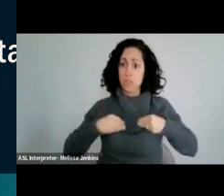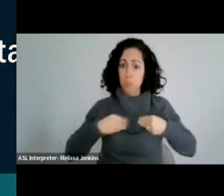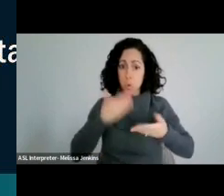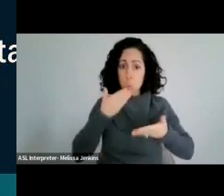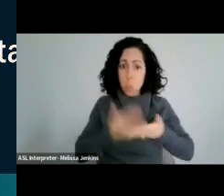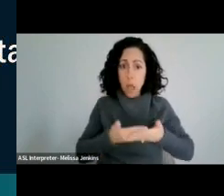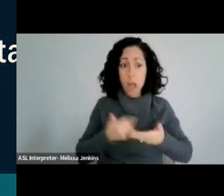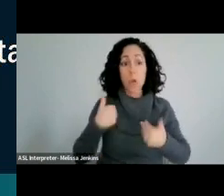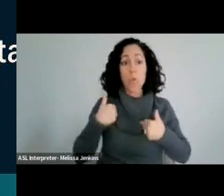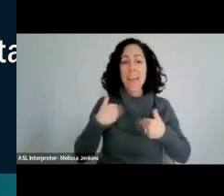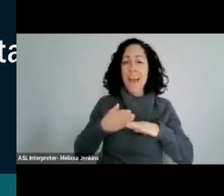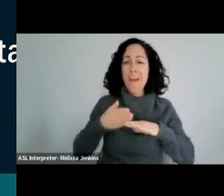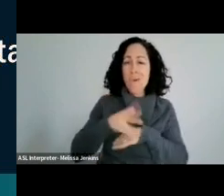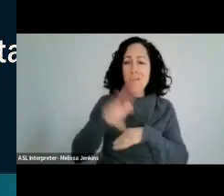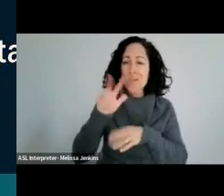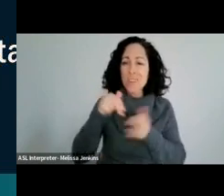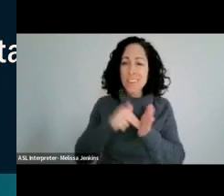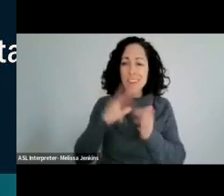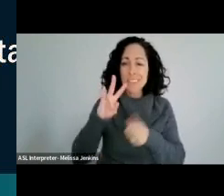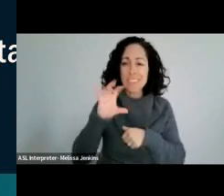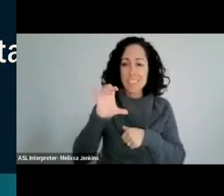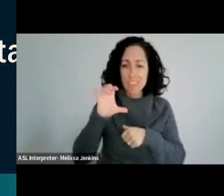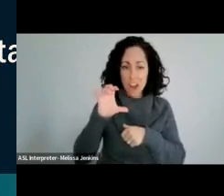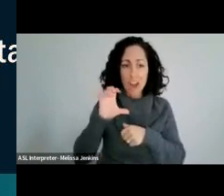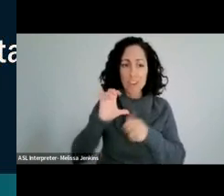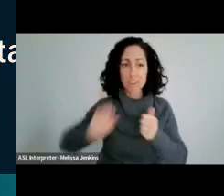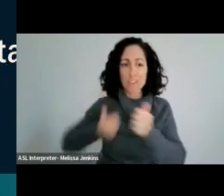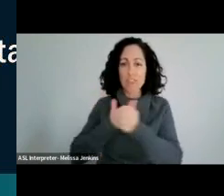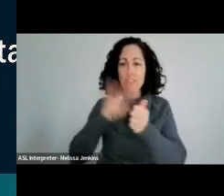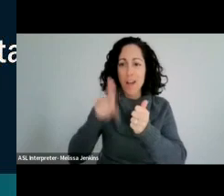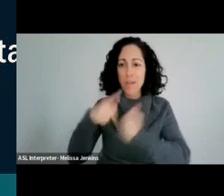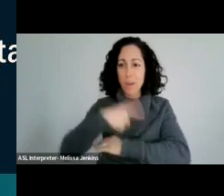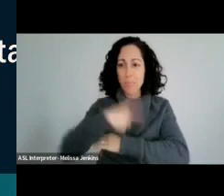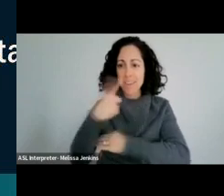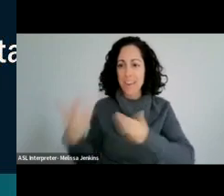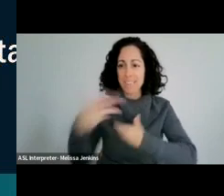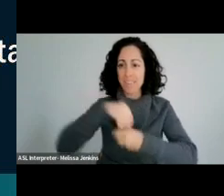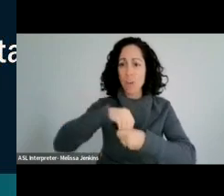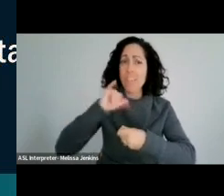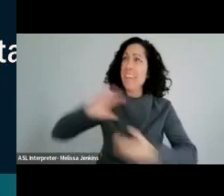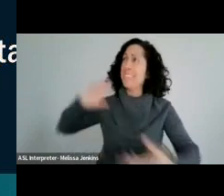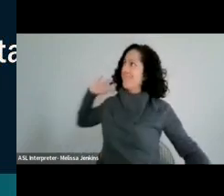That is equivalent to two years of follow up in this study.